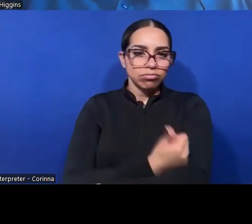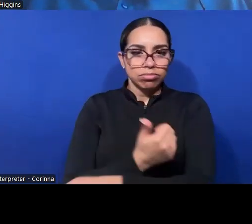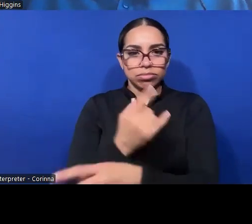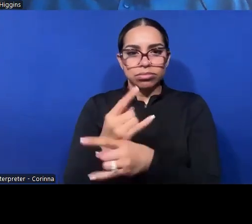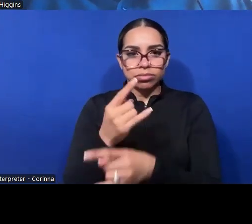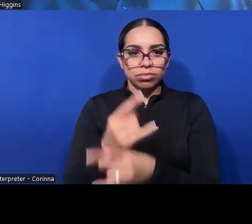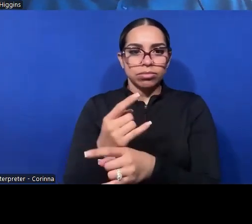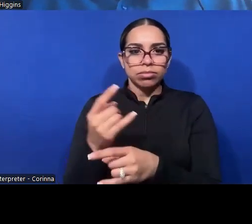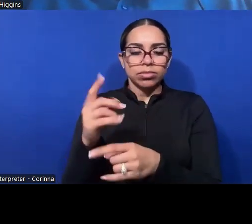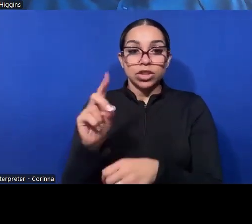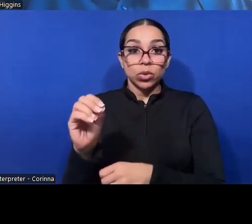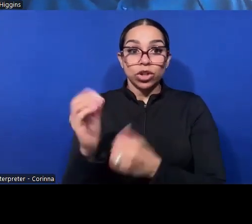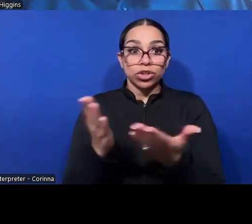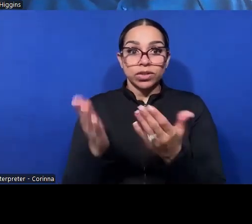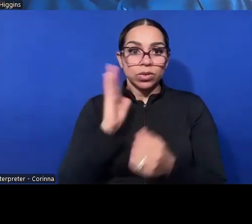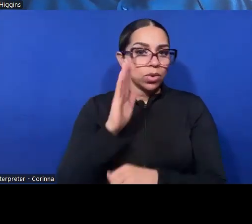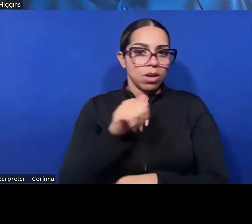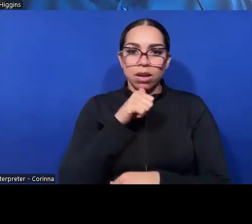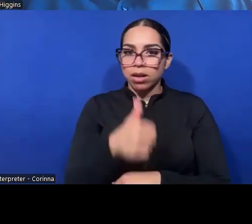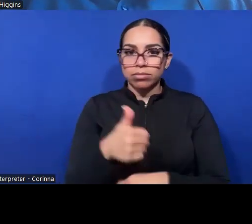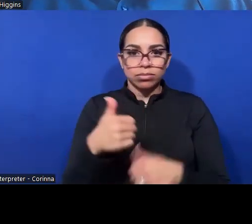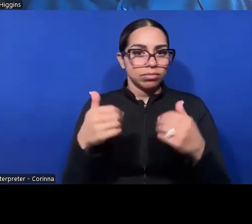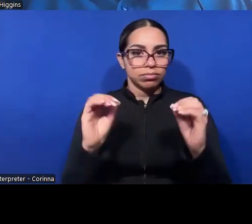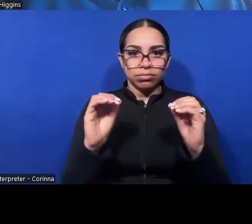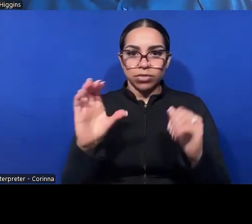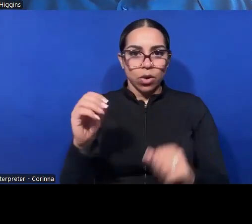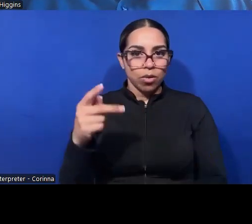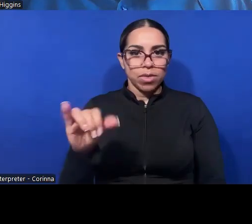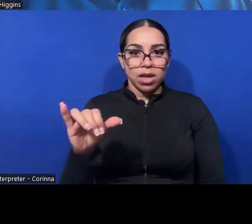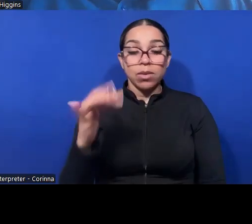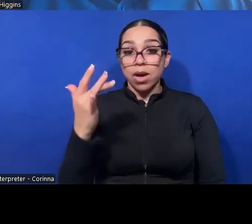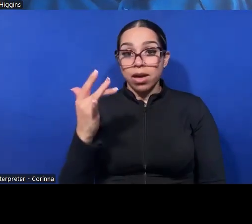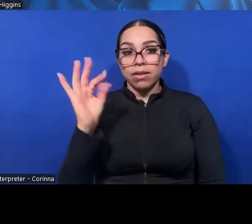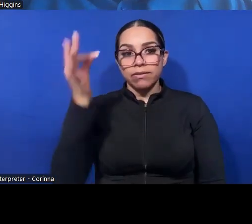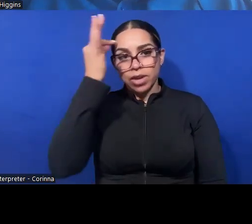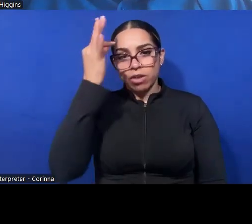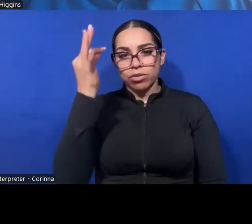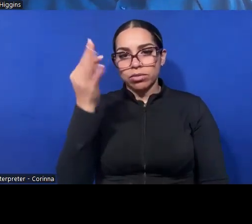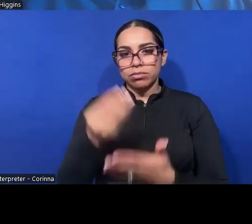And this is due to the federal budget, act.